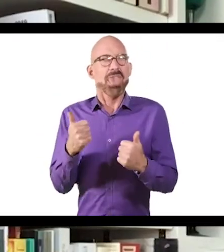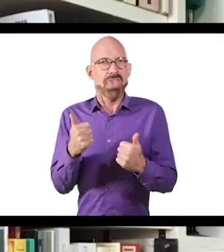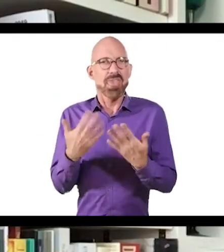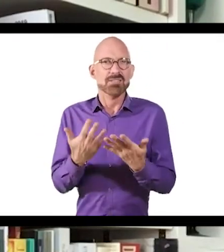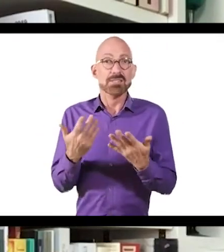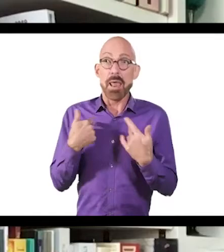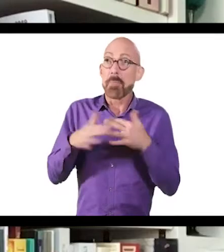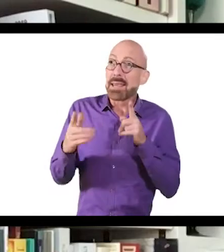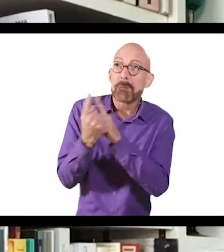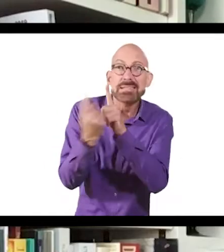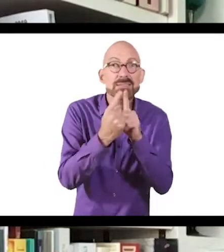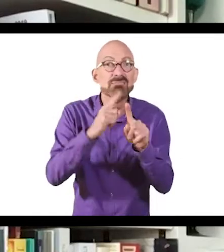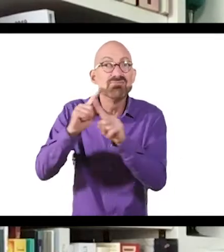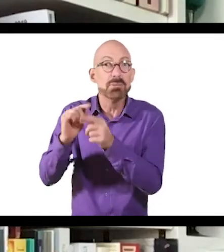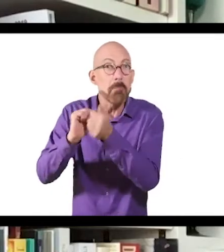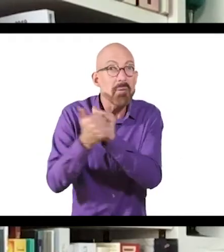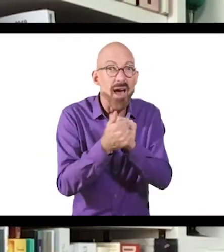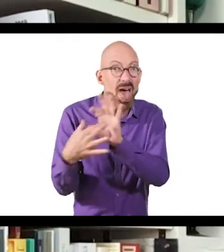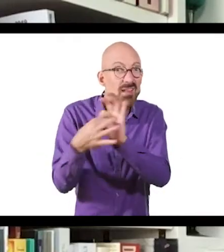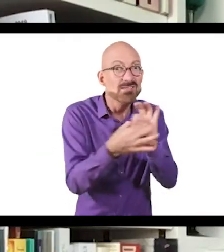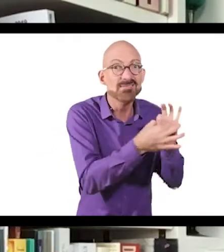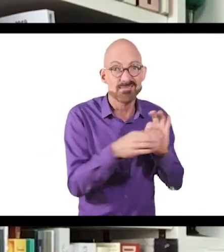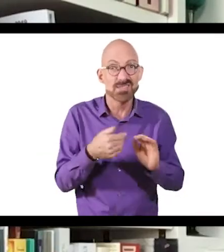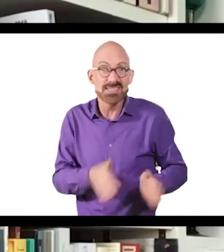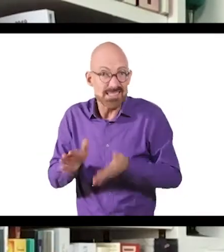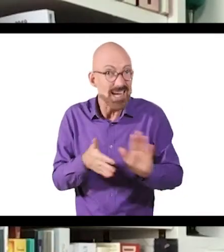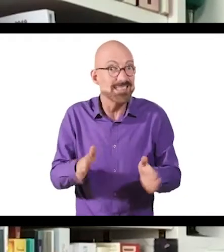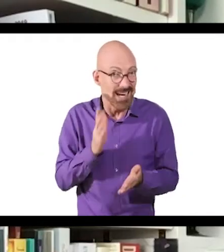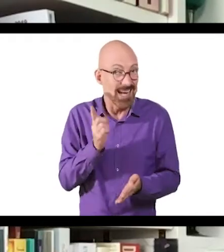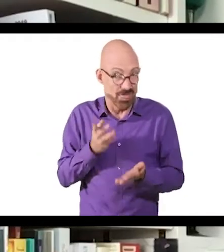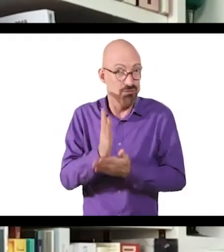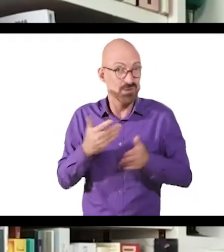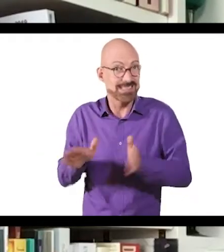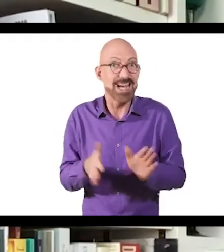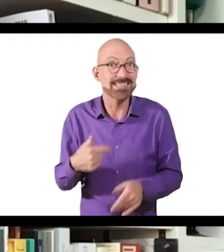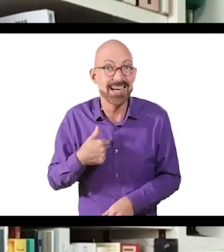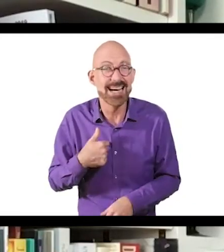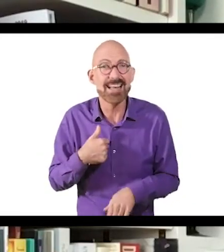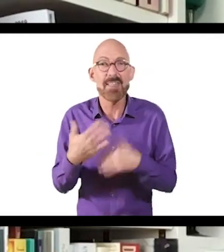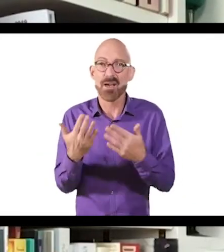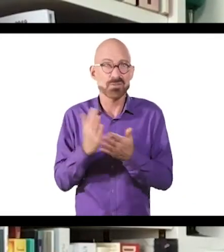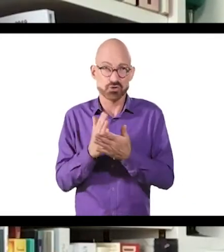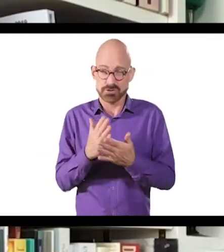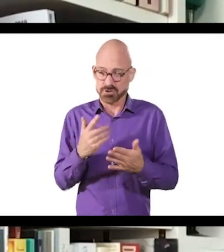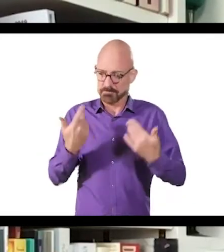a space where I've been allowed to be purely myself, in a physical way, which isn't very possible in a lot of spaces.